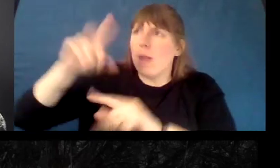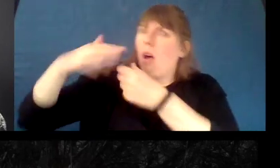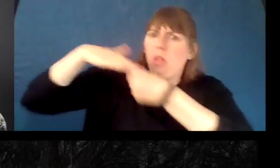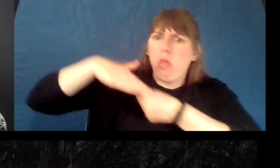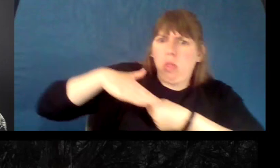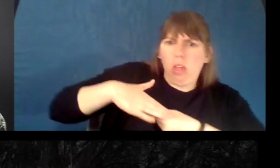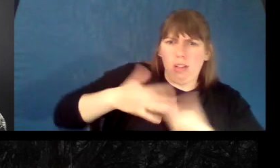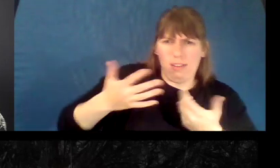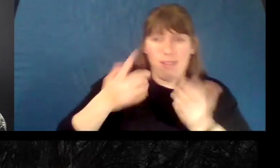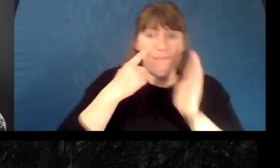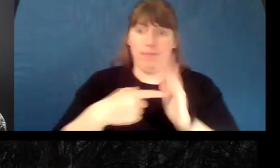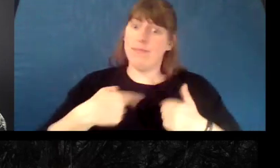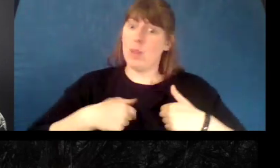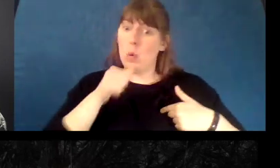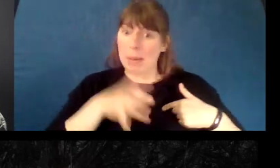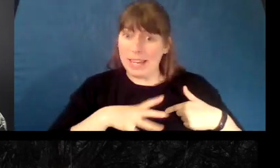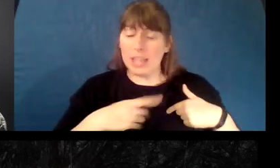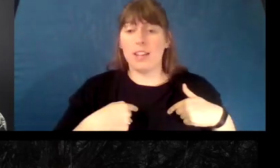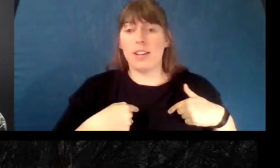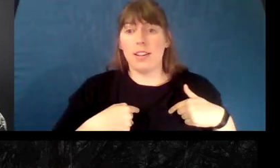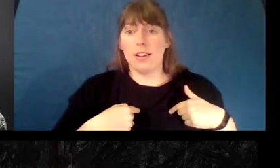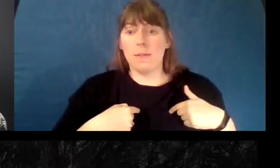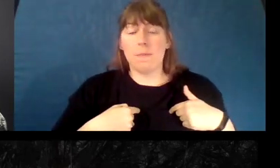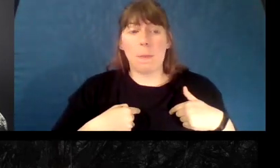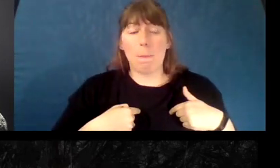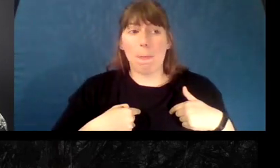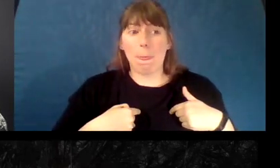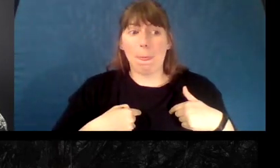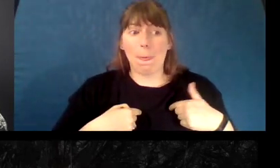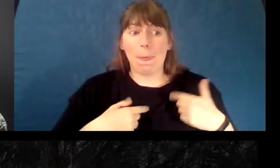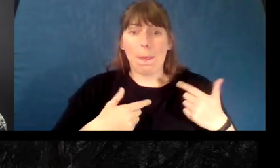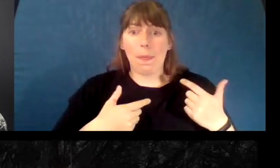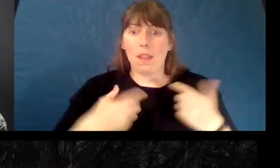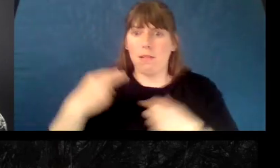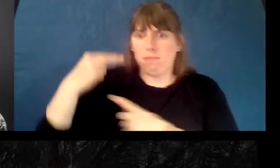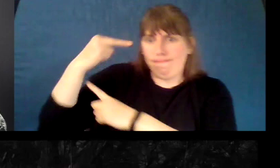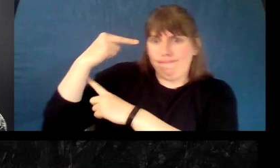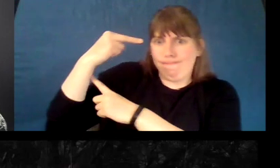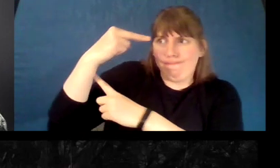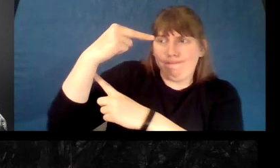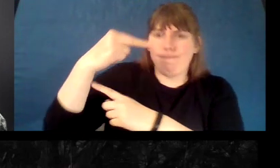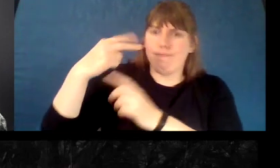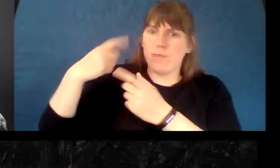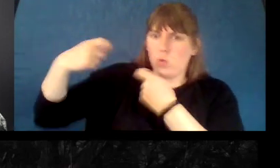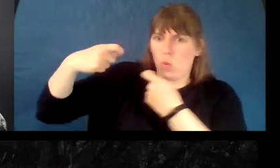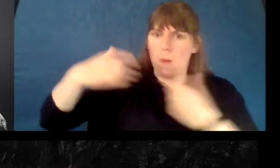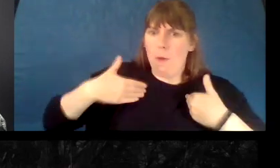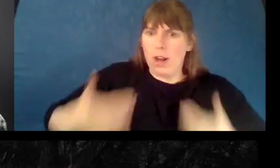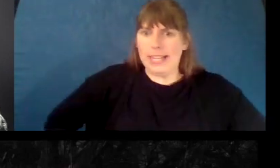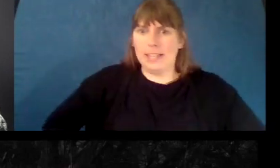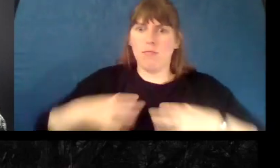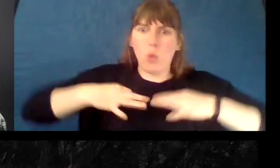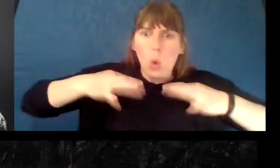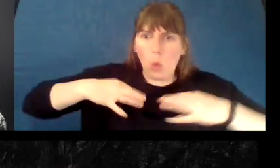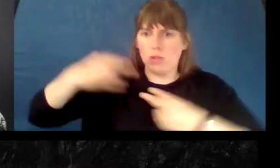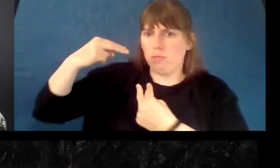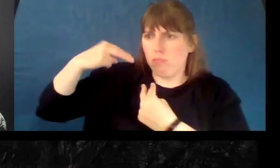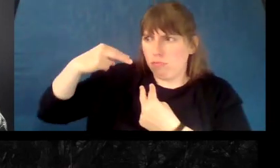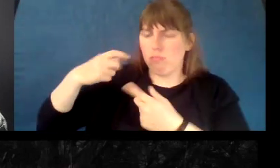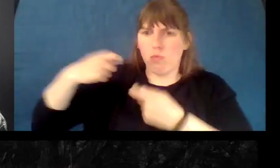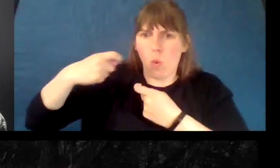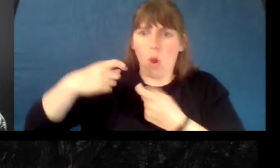being women, and the policing of women's bodies, and being sold off or traded through marriage,